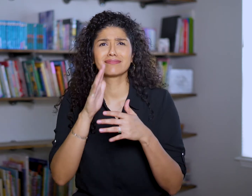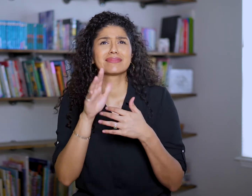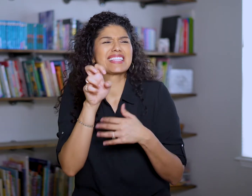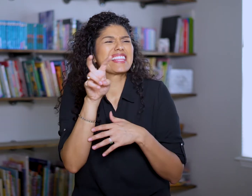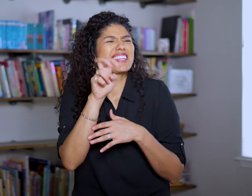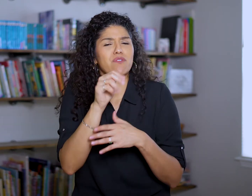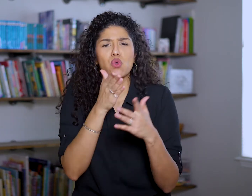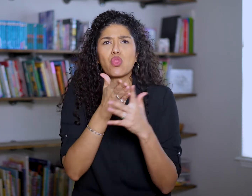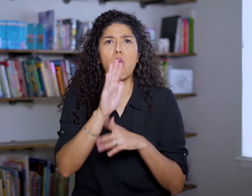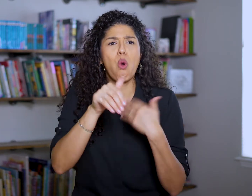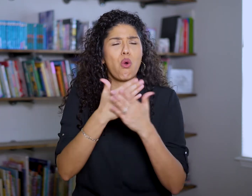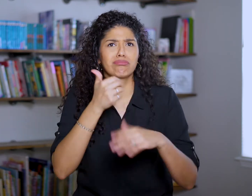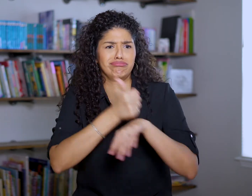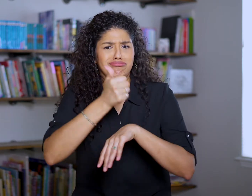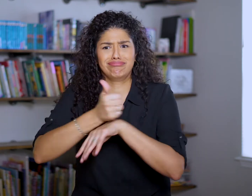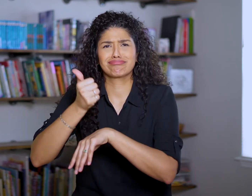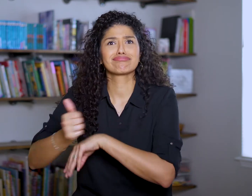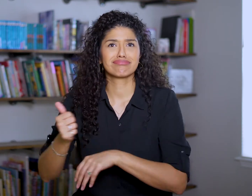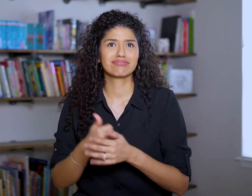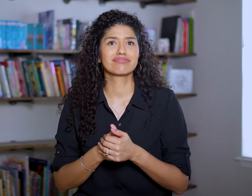even through these accusations!